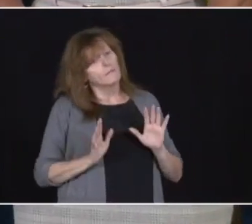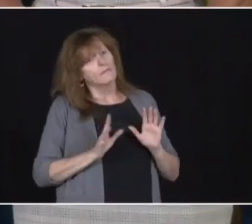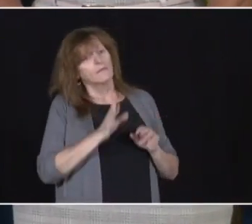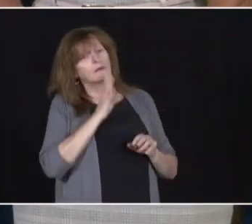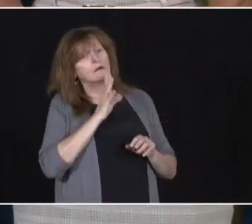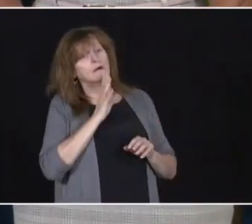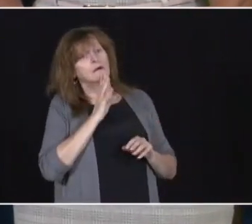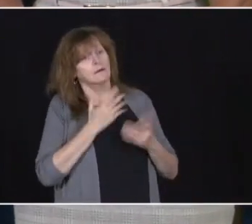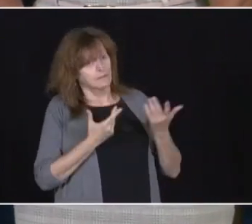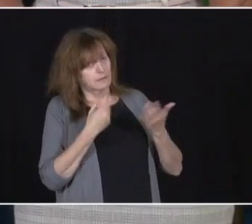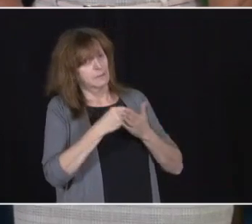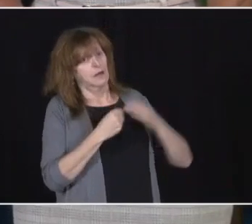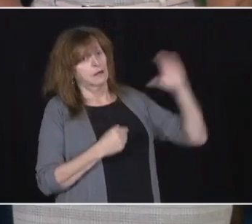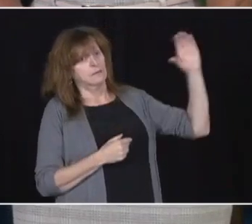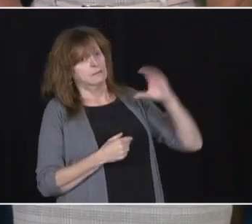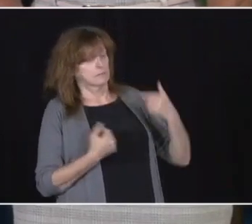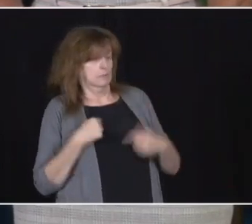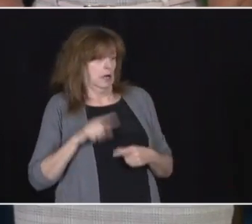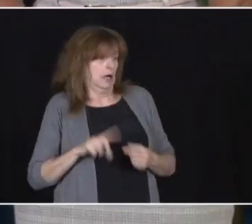Put your money where your mouth is.